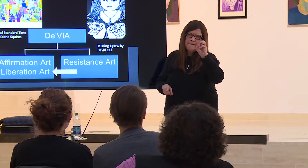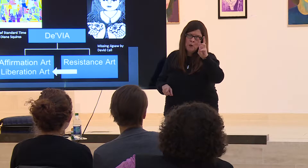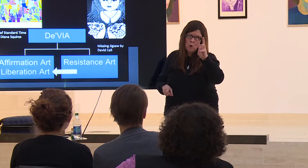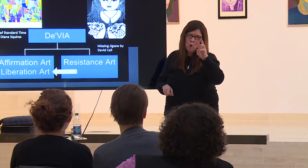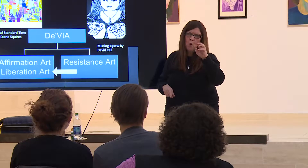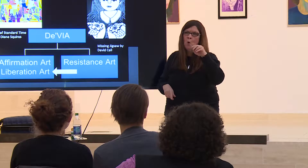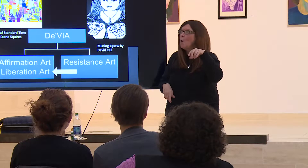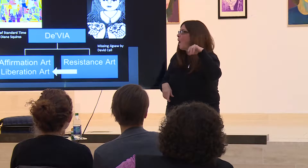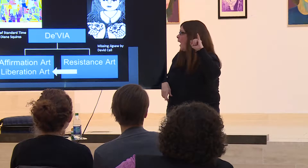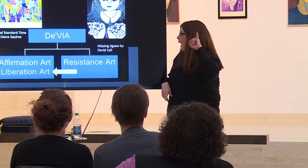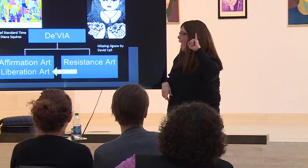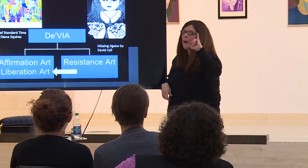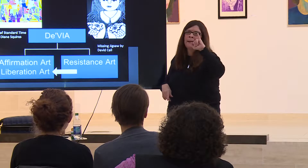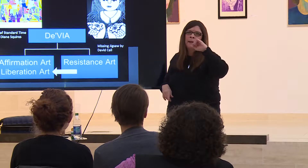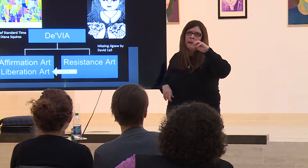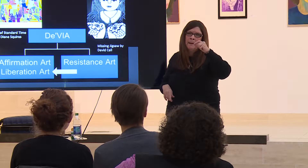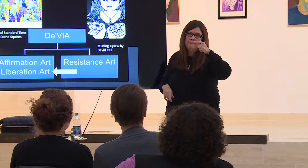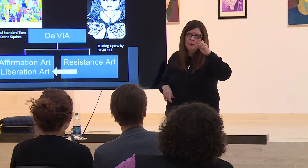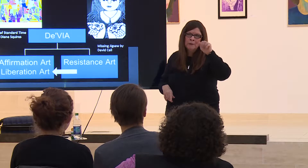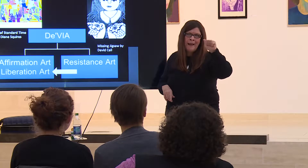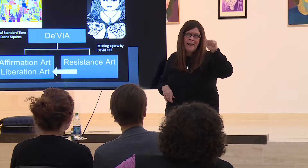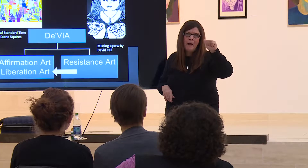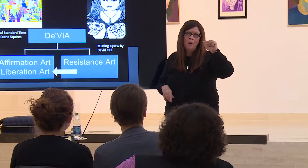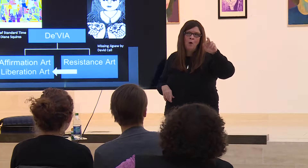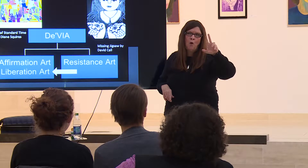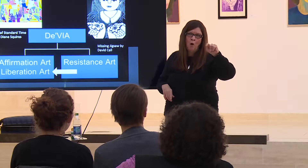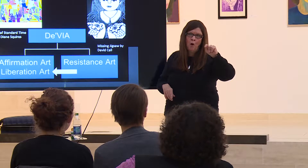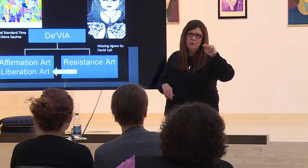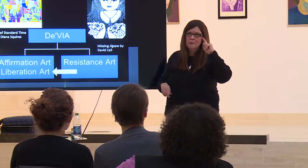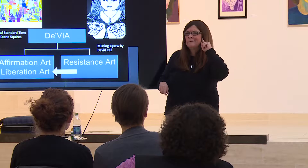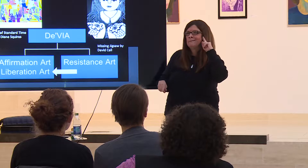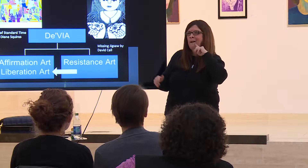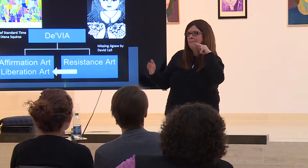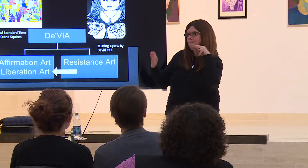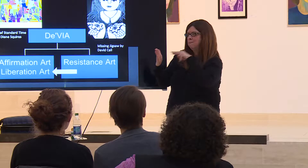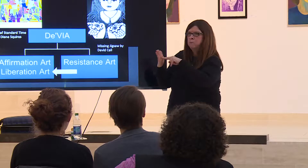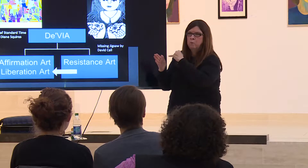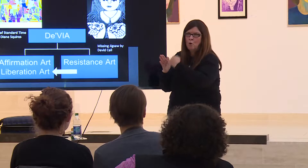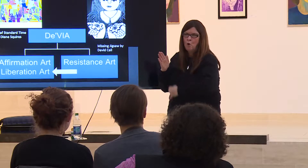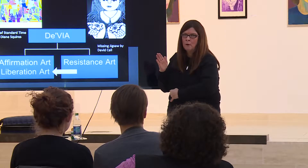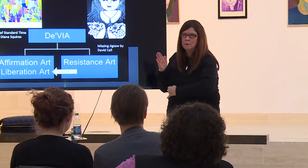De'VIA is an acronym that stands for "deaf view image art."